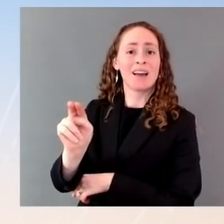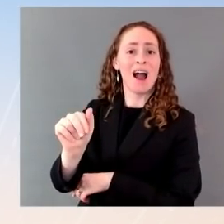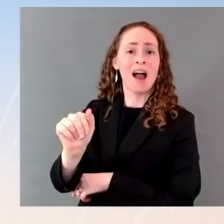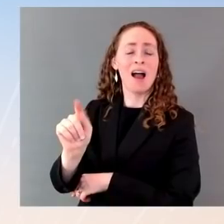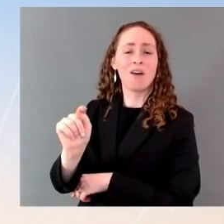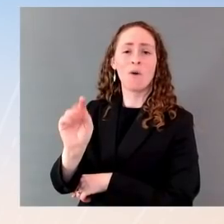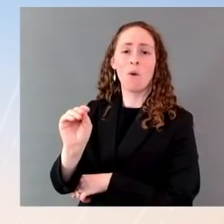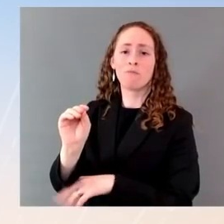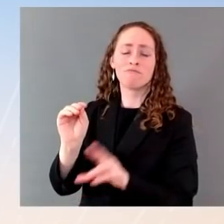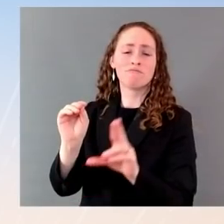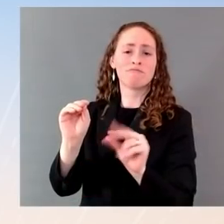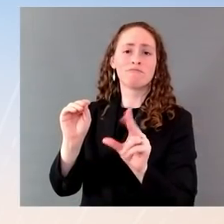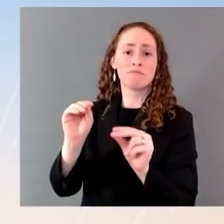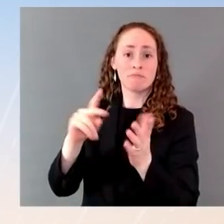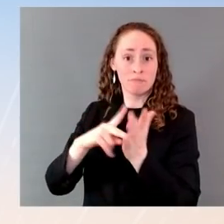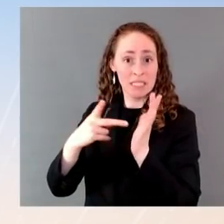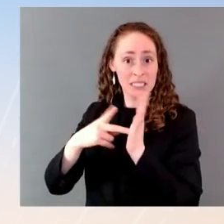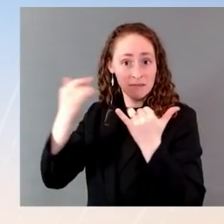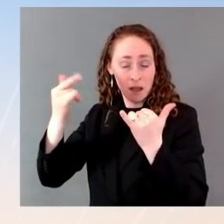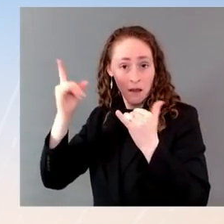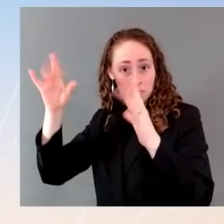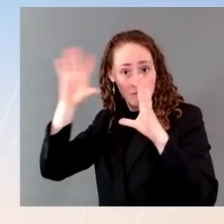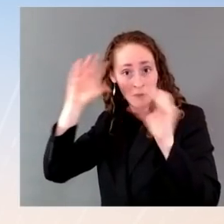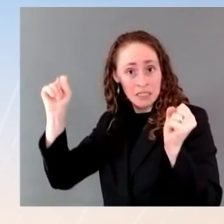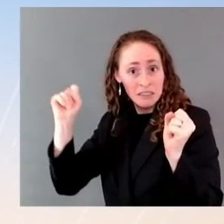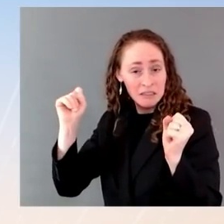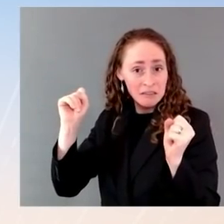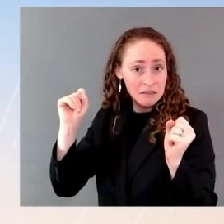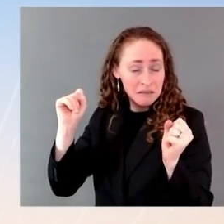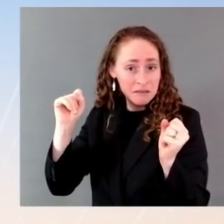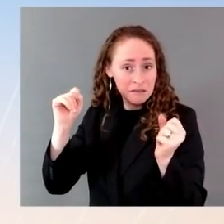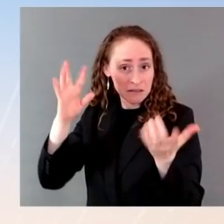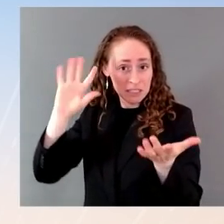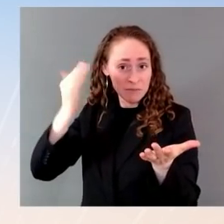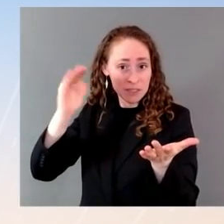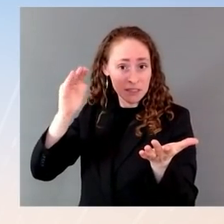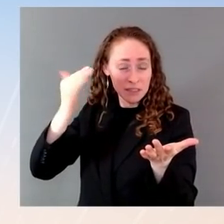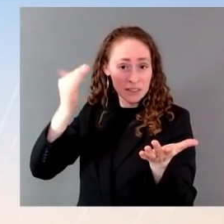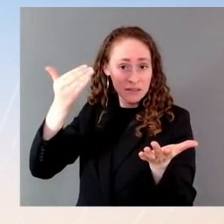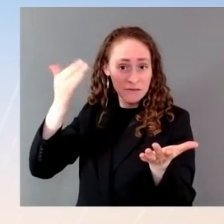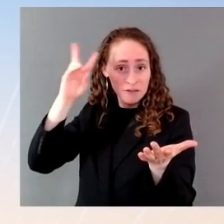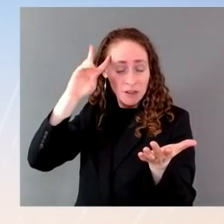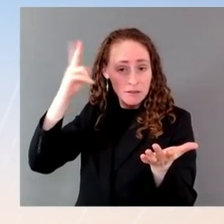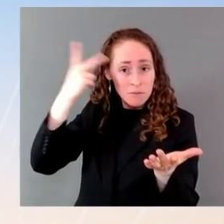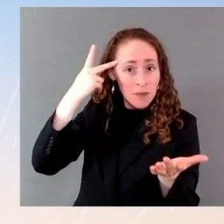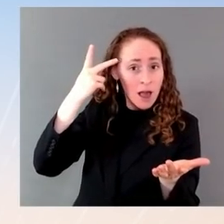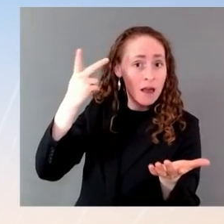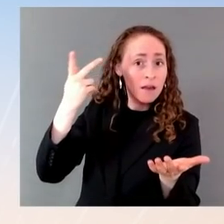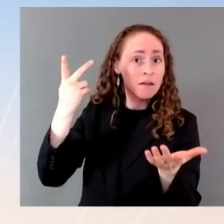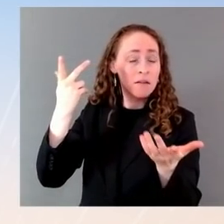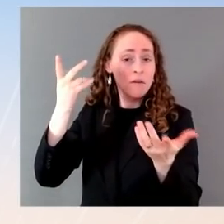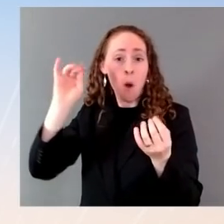Mr. Sullivan: I'm not going to characterize President Putin's side of the conversation and -- or go into details in terms of what they discussed,